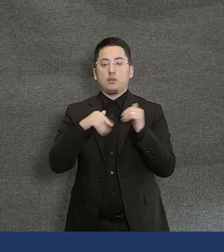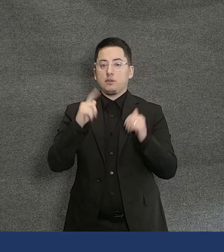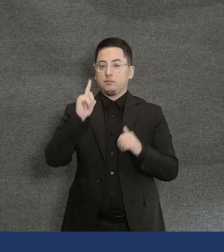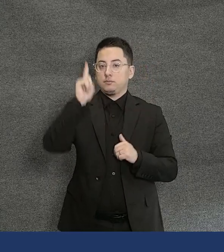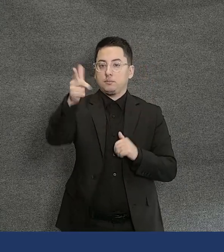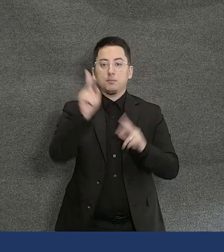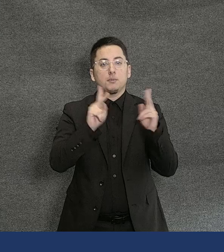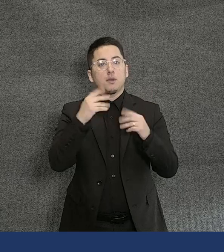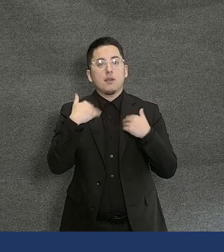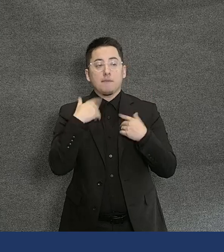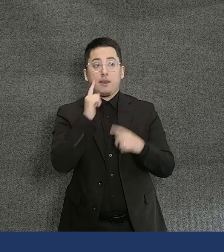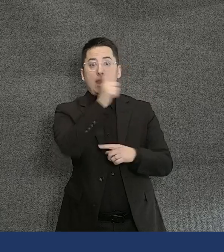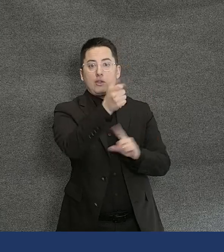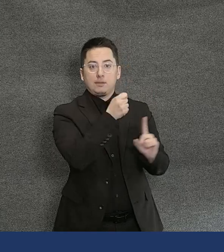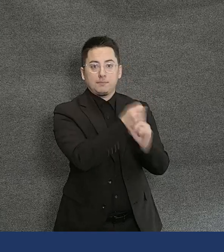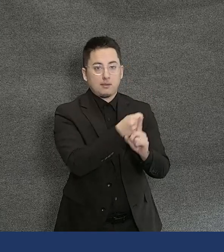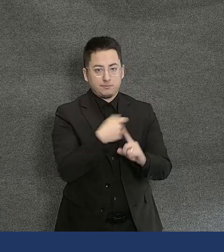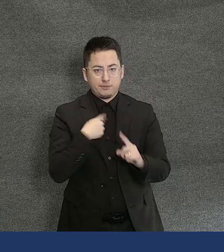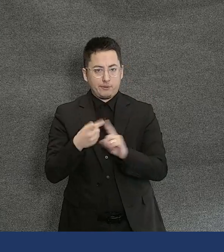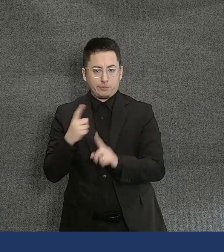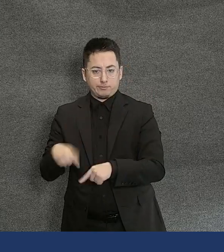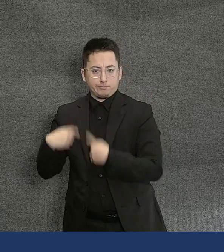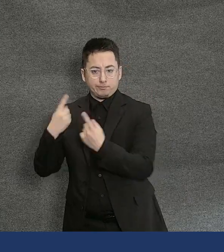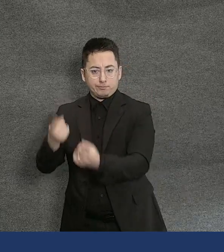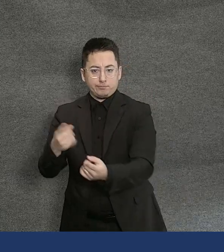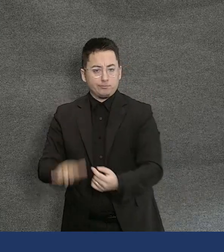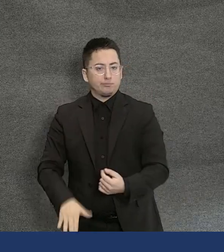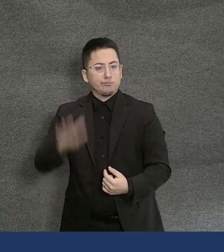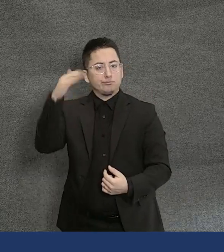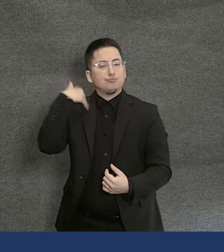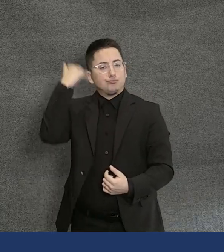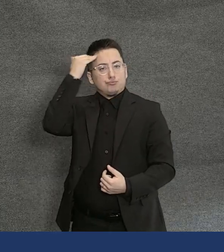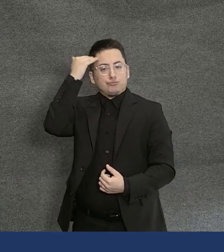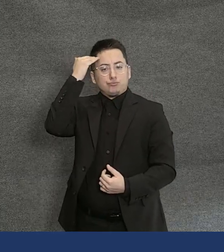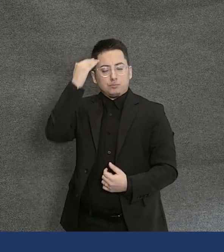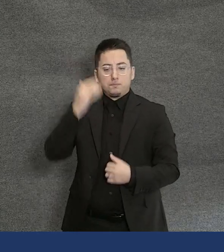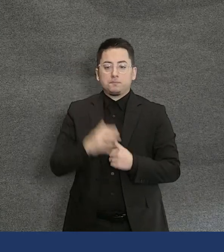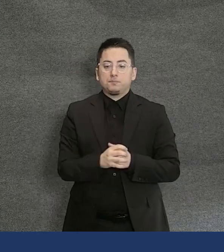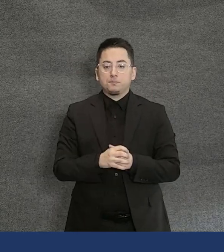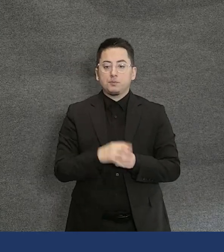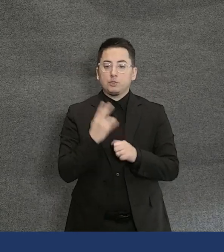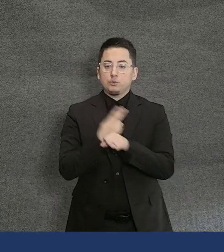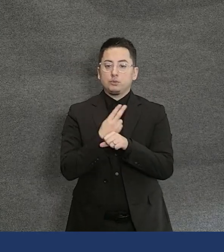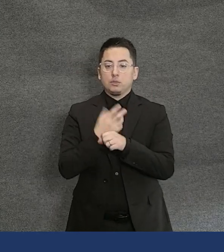So I grew up knowing I had a disability. I've used accommodations most of my adult life,